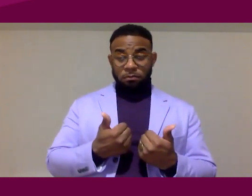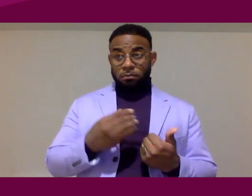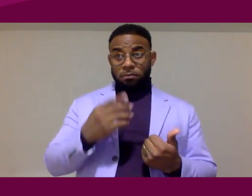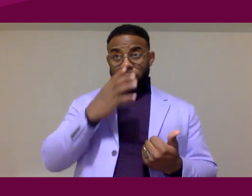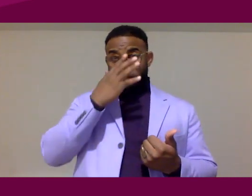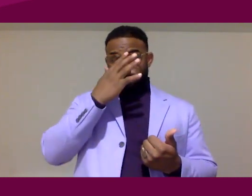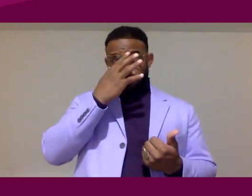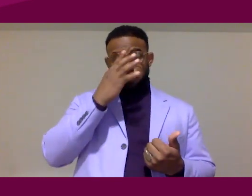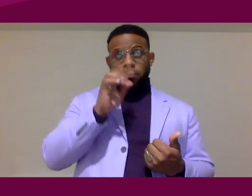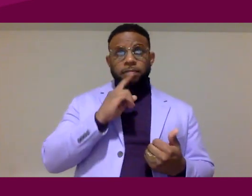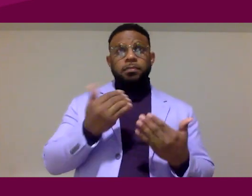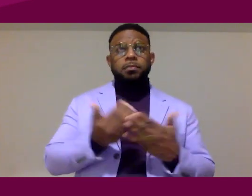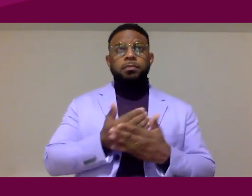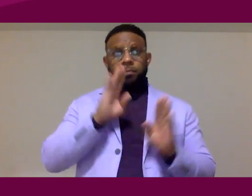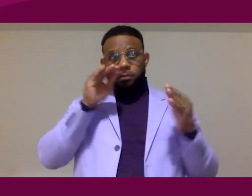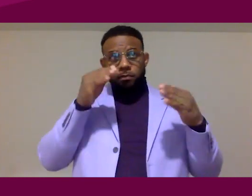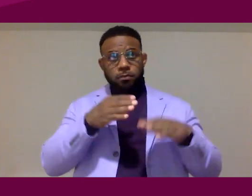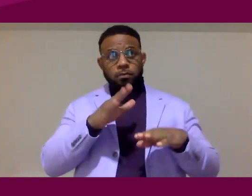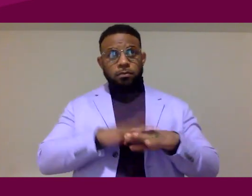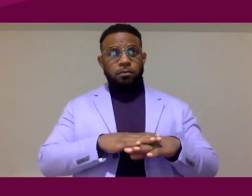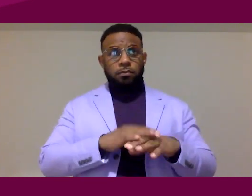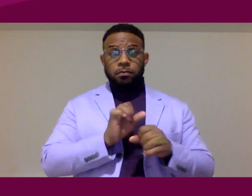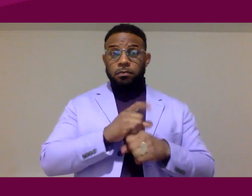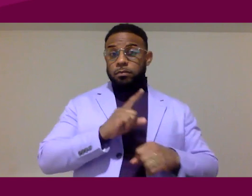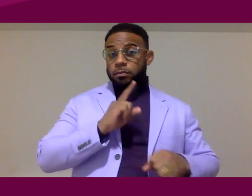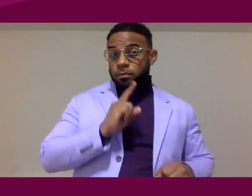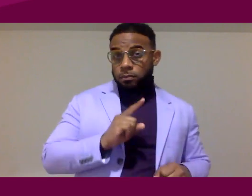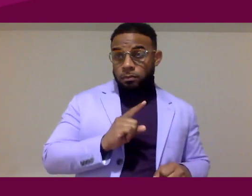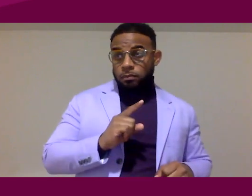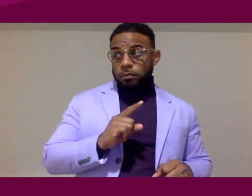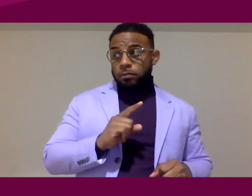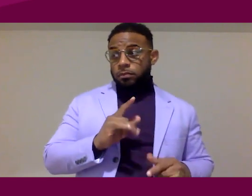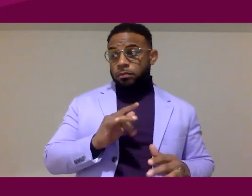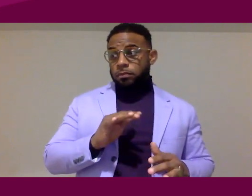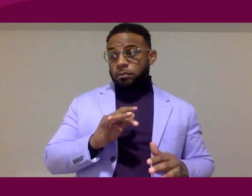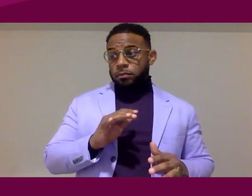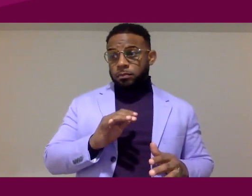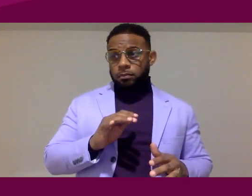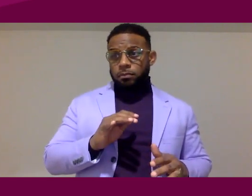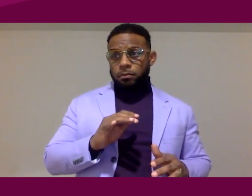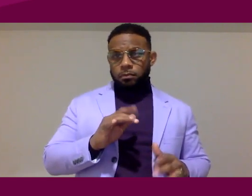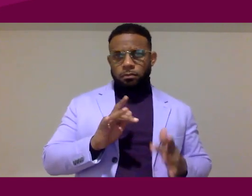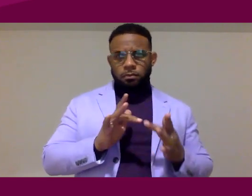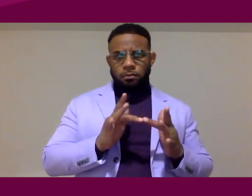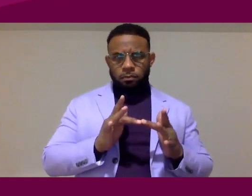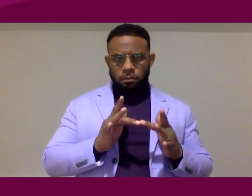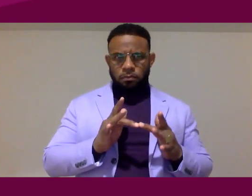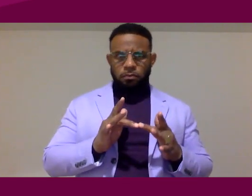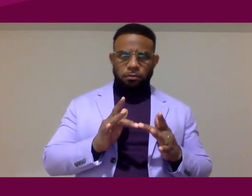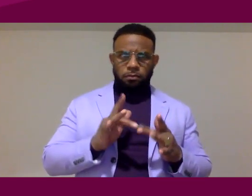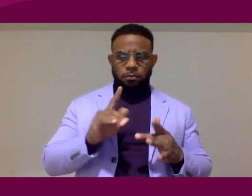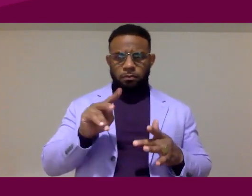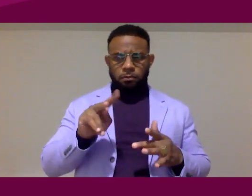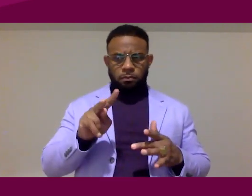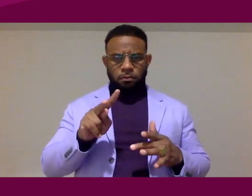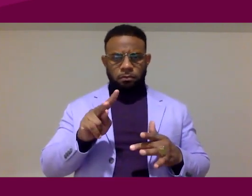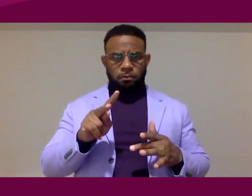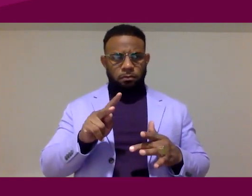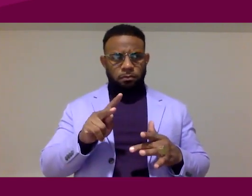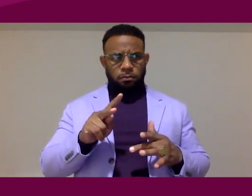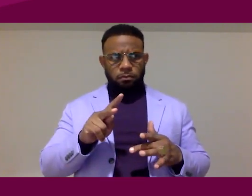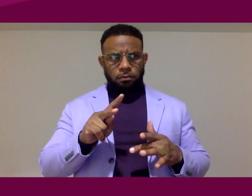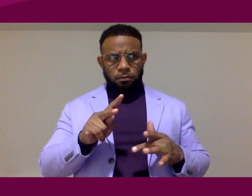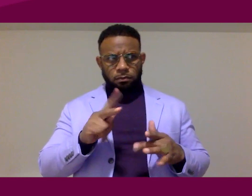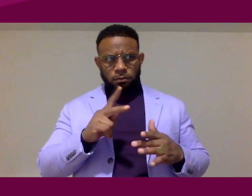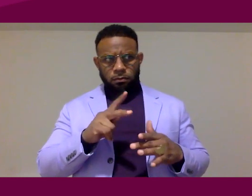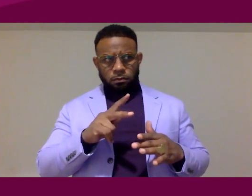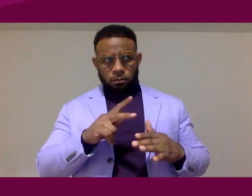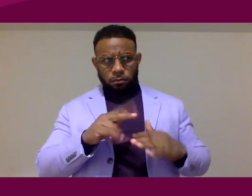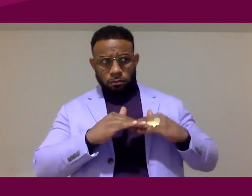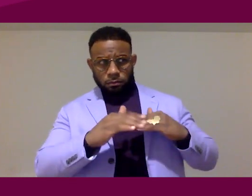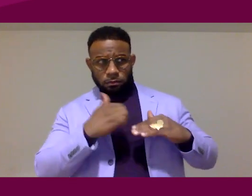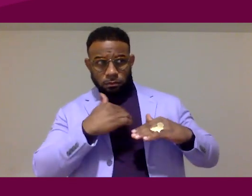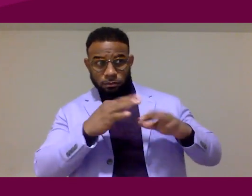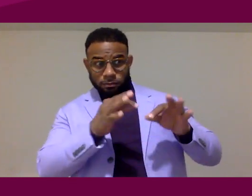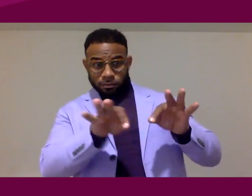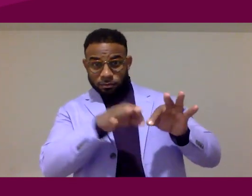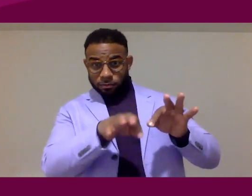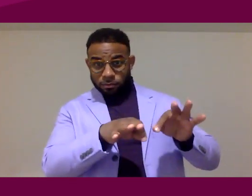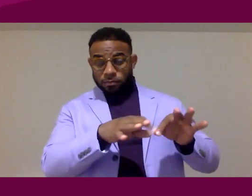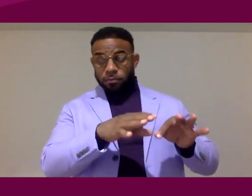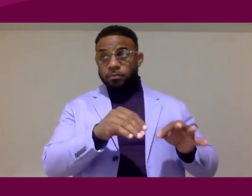And there is a new focus on making sure digital television platforms have captions and have